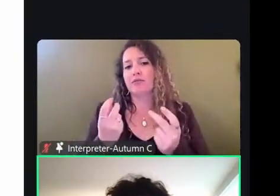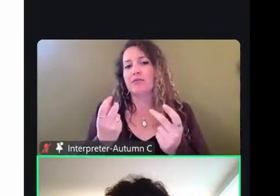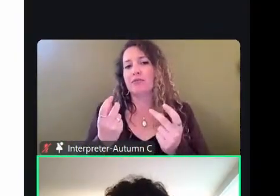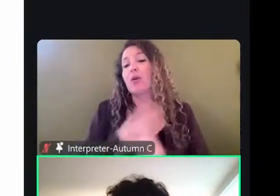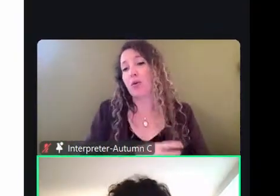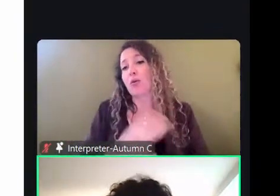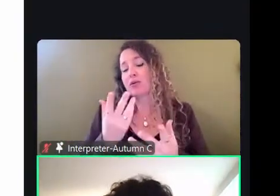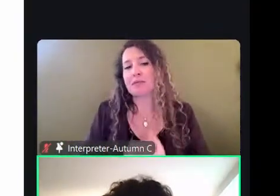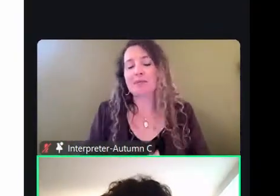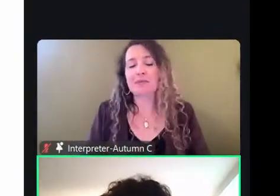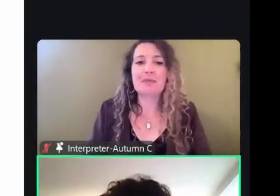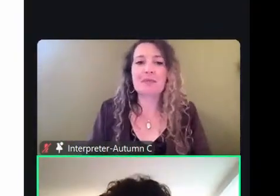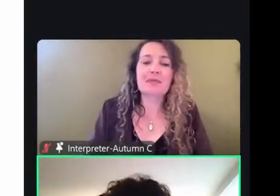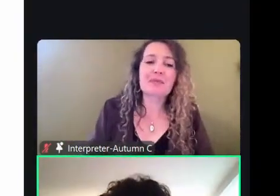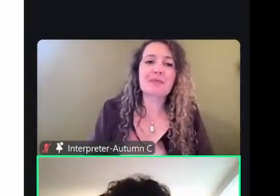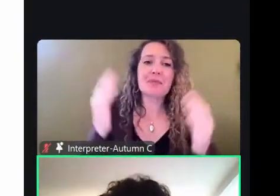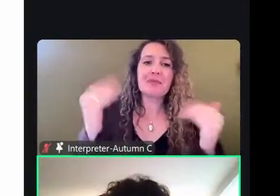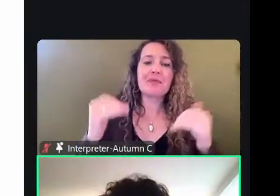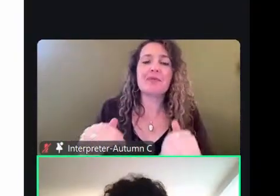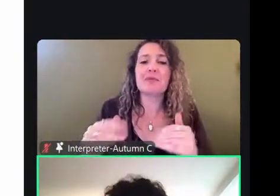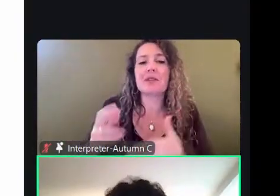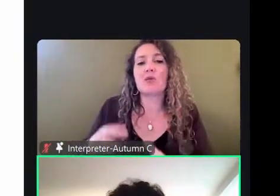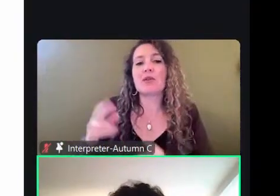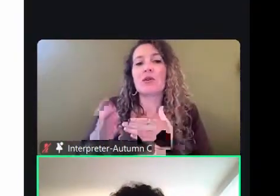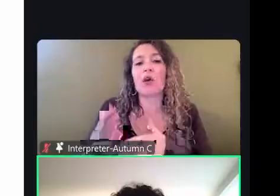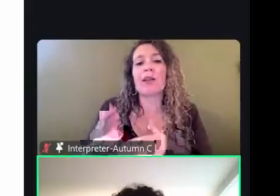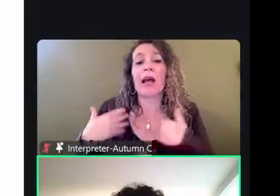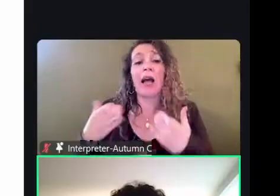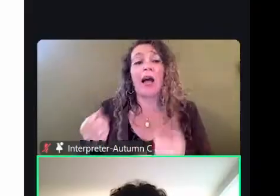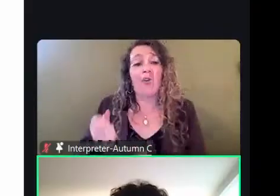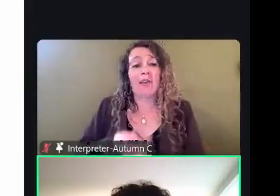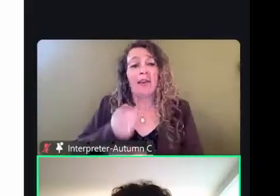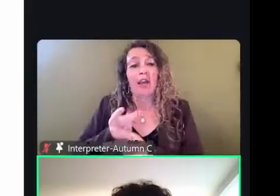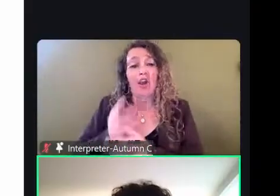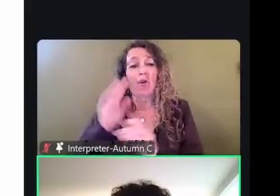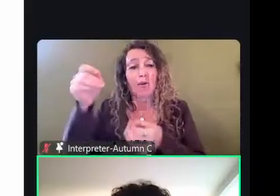The next big result was that healthcare providers tend to lack knowledge about